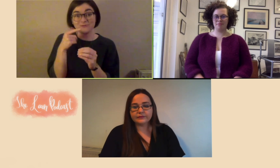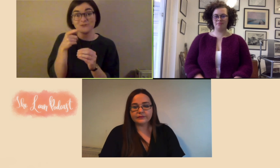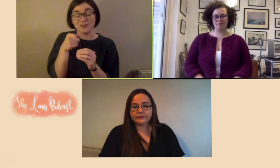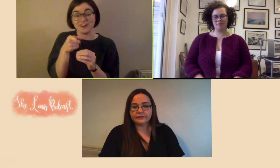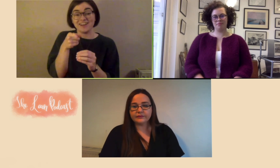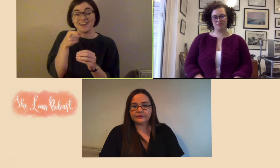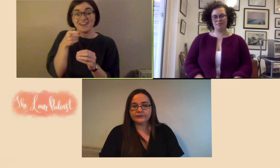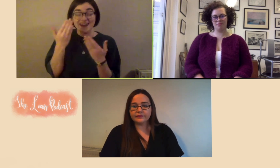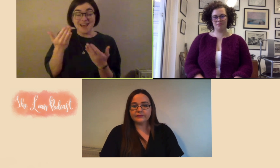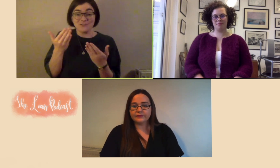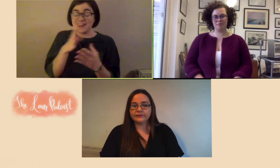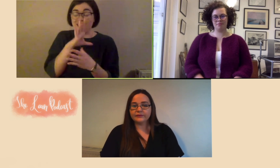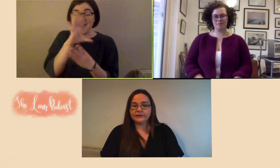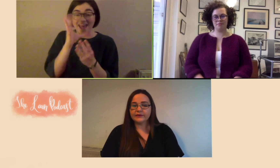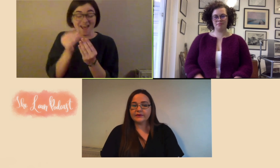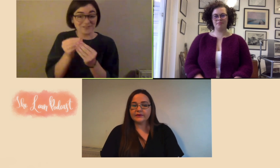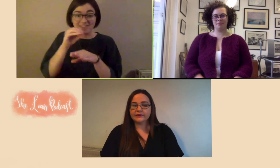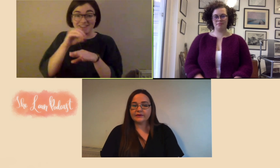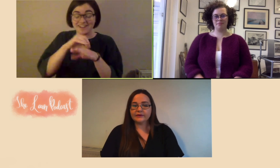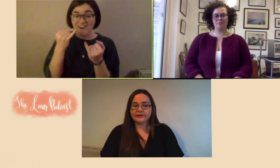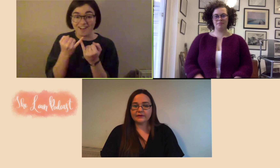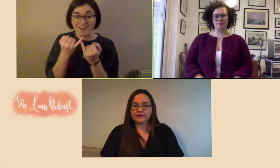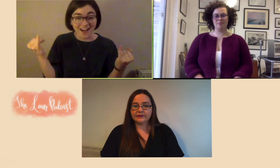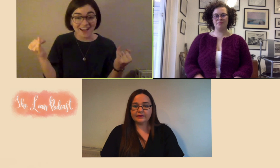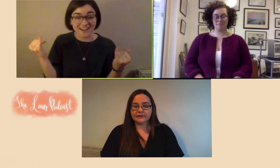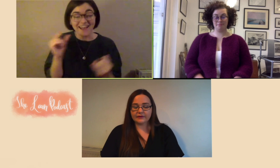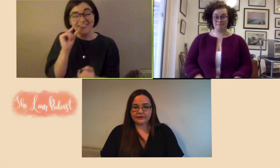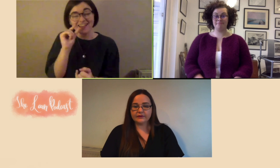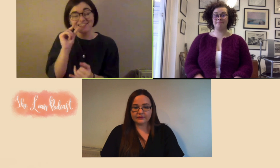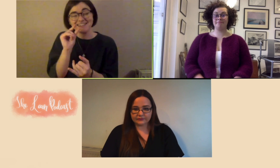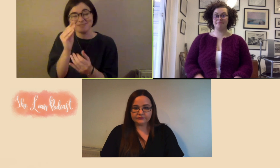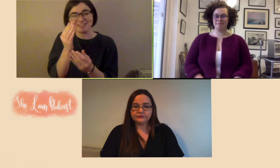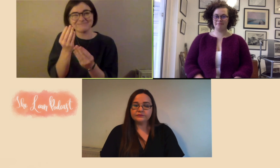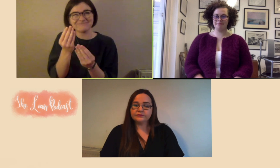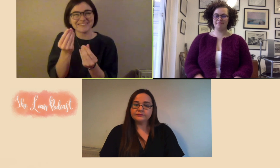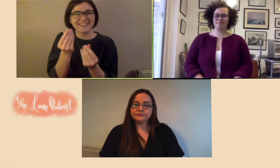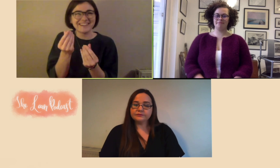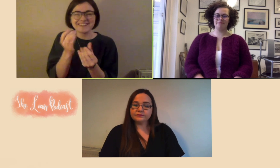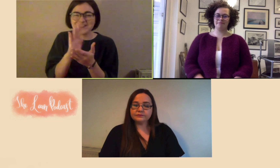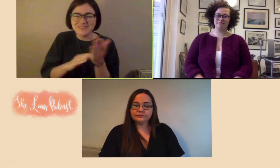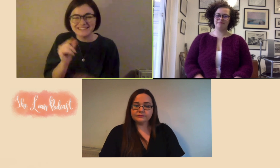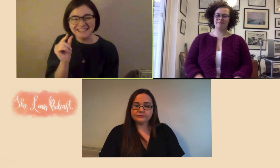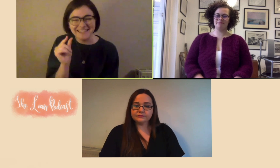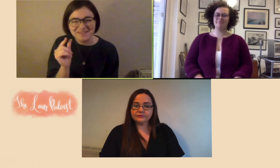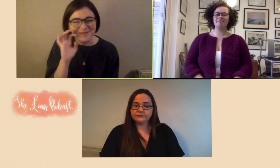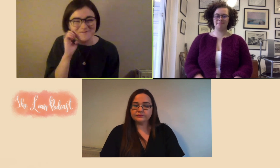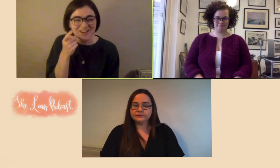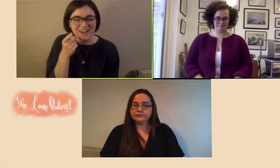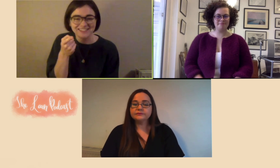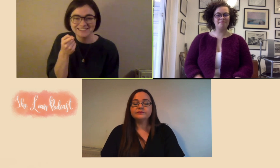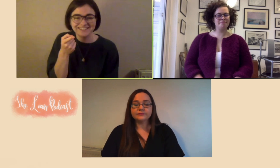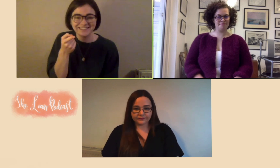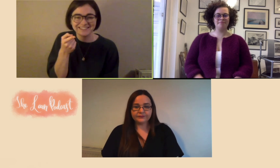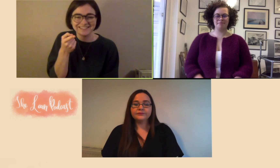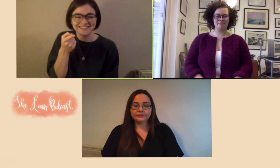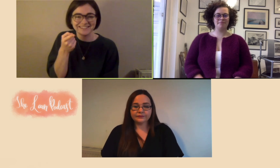that human link has just disappeared because everything has gone online. And, it feels like there's something missing